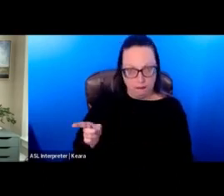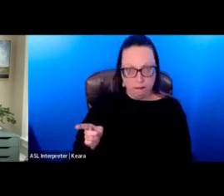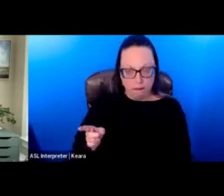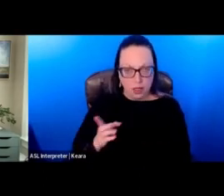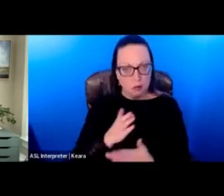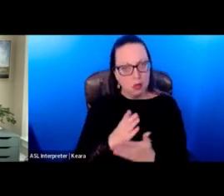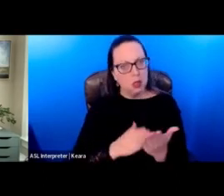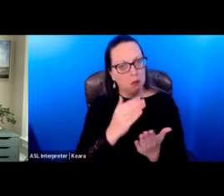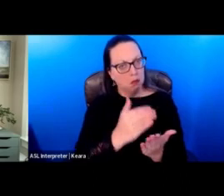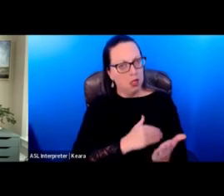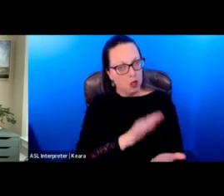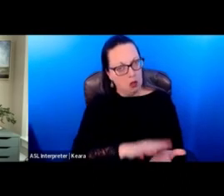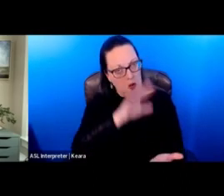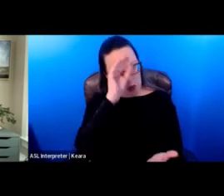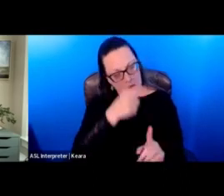learned from running a mentoring